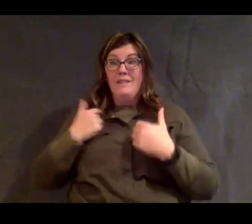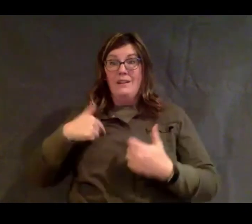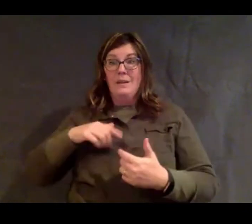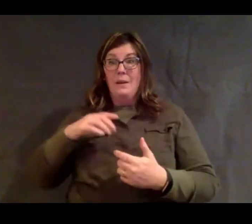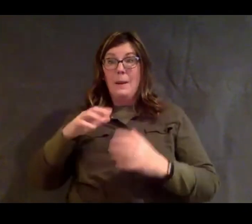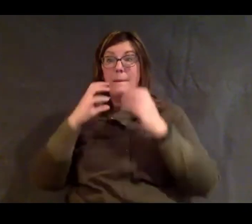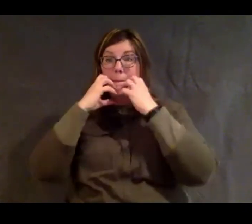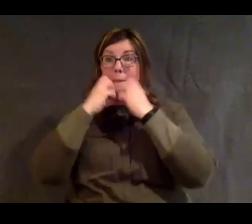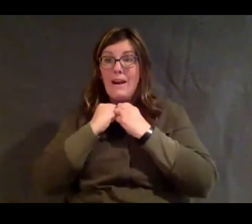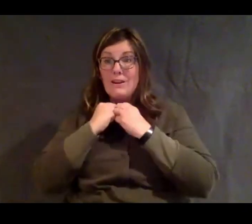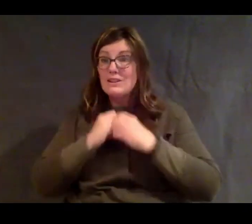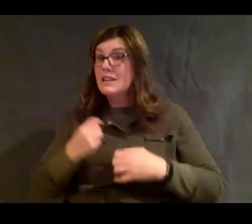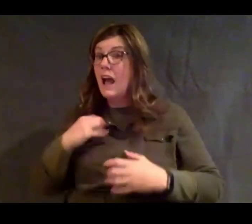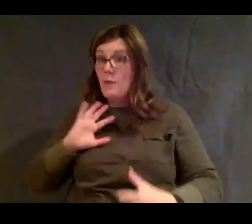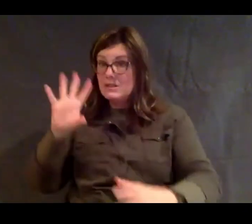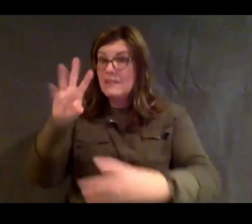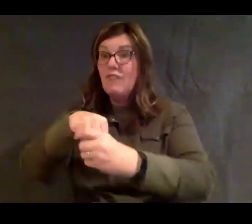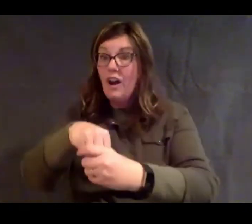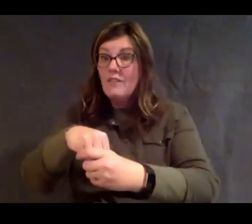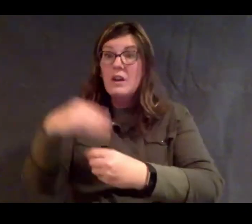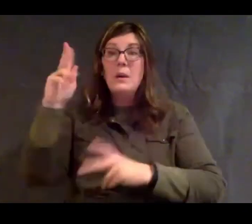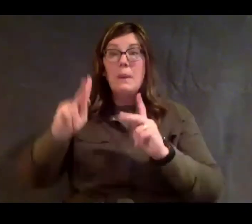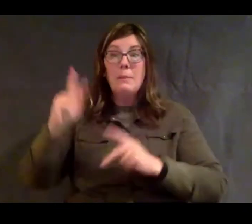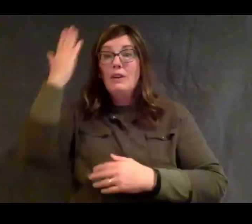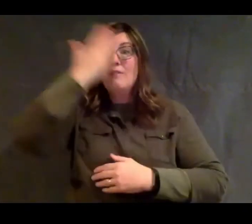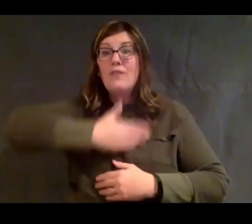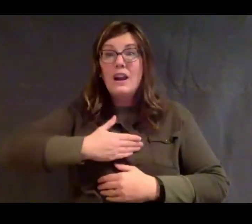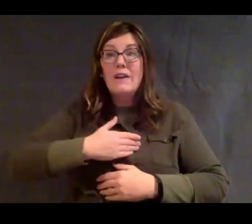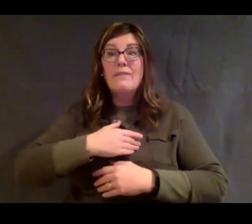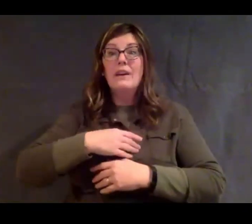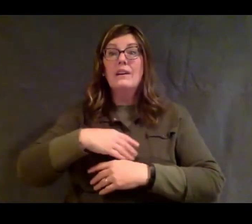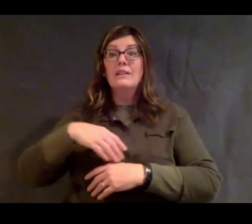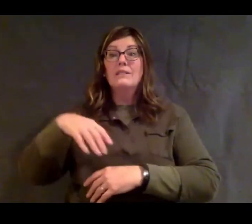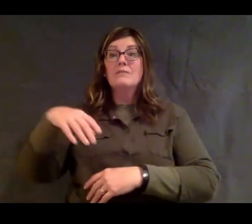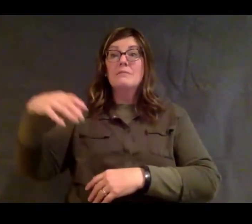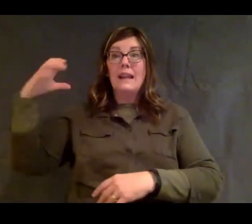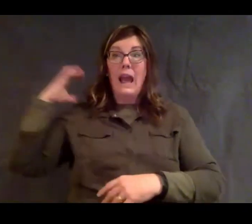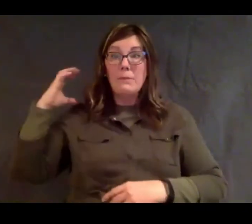in front of the capitol right out in front of our workplace said we demand change for black lives